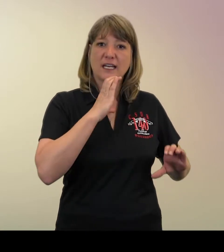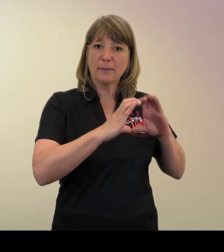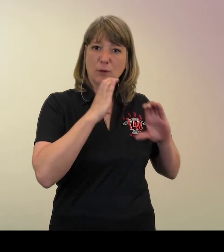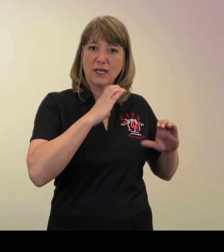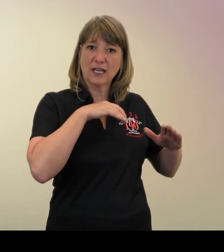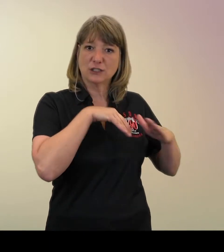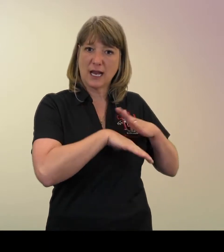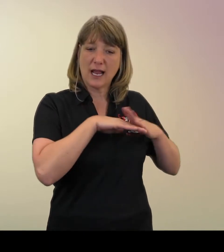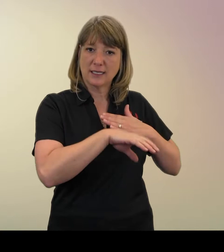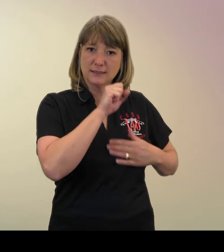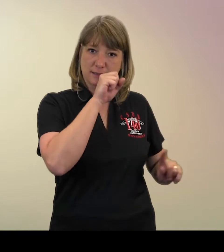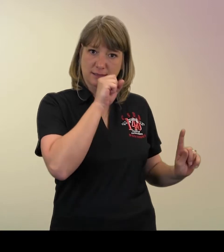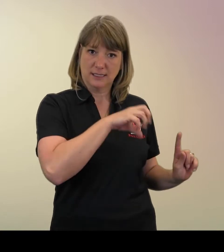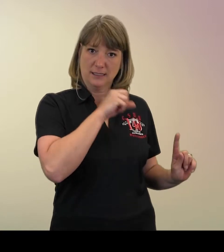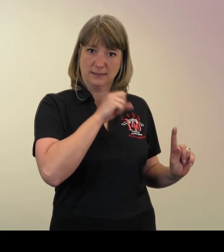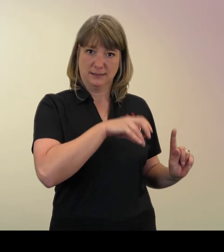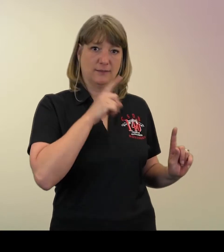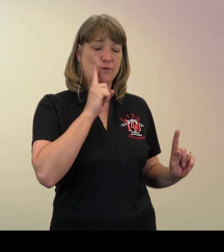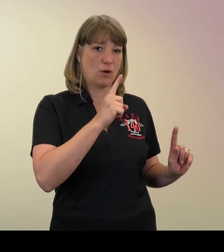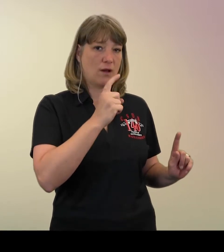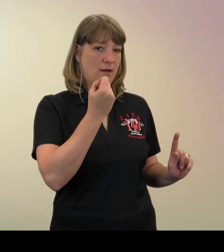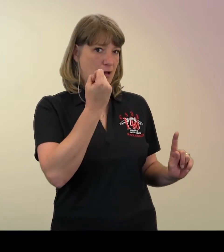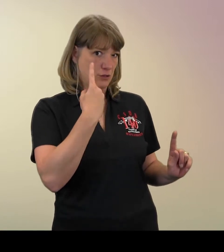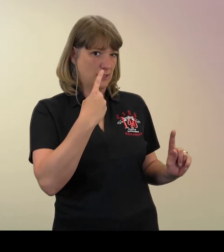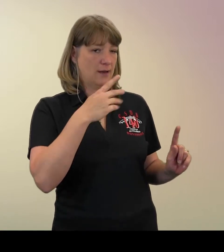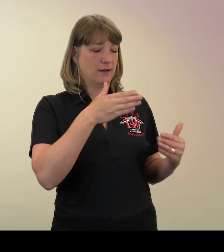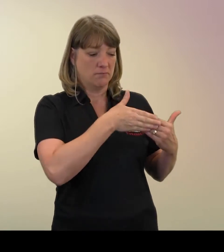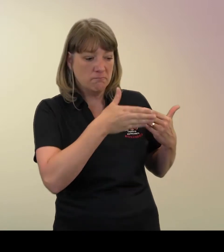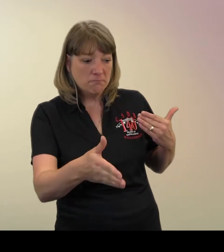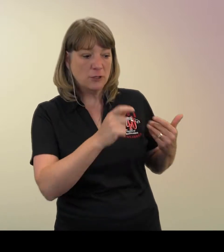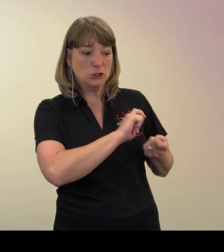provide communication access for their understanding